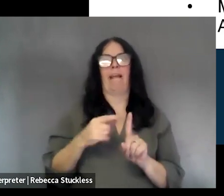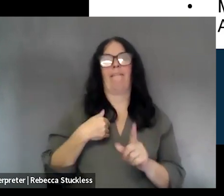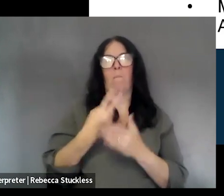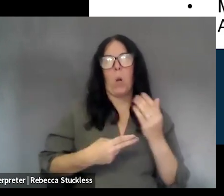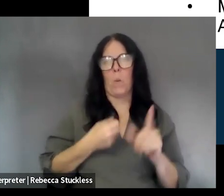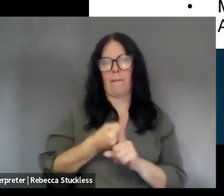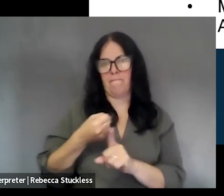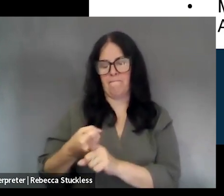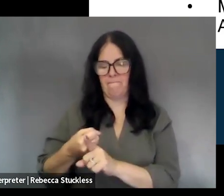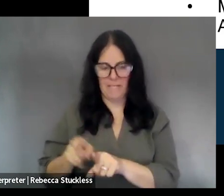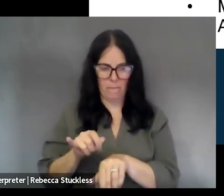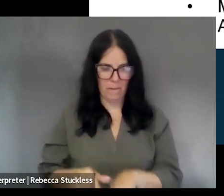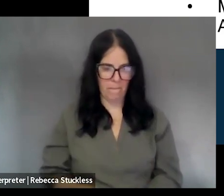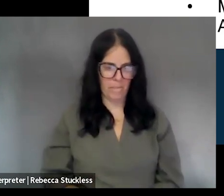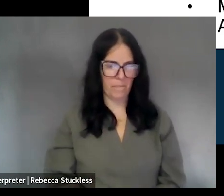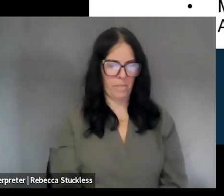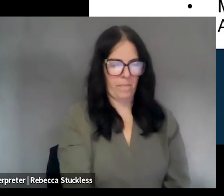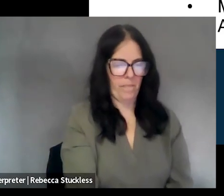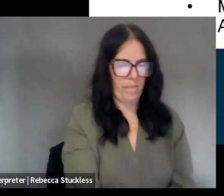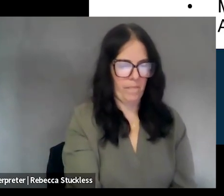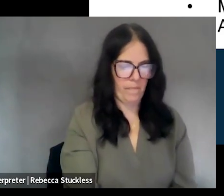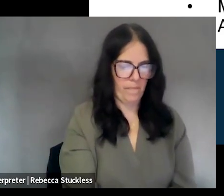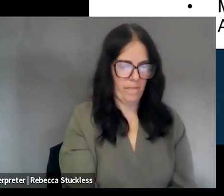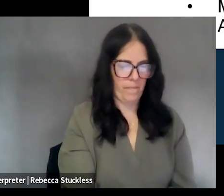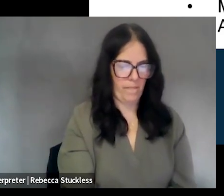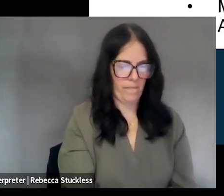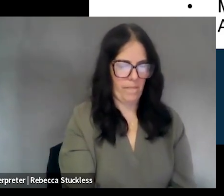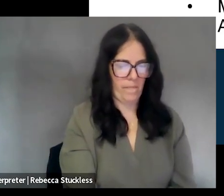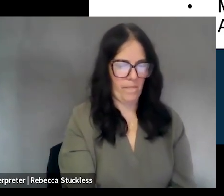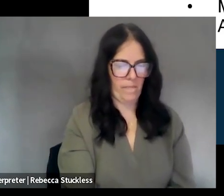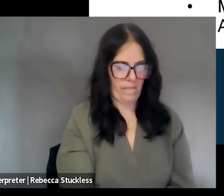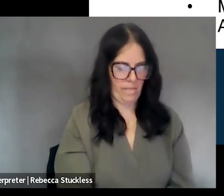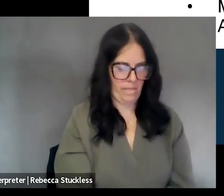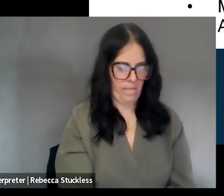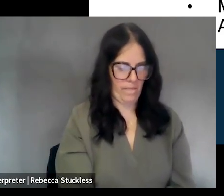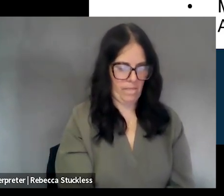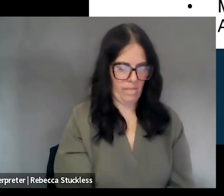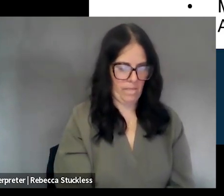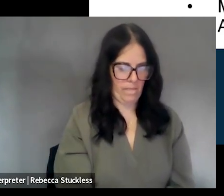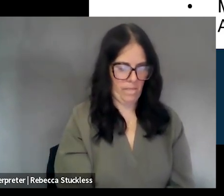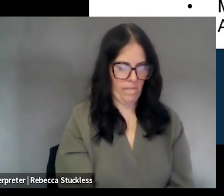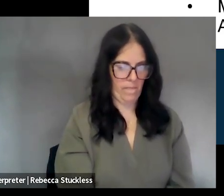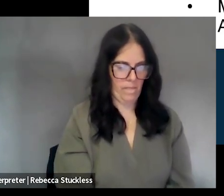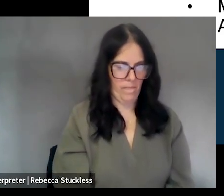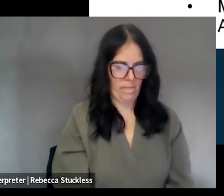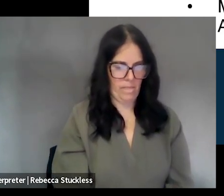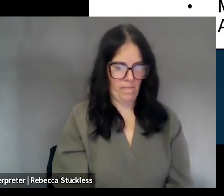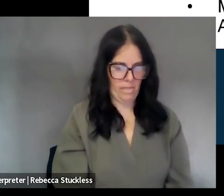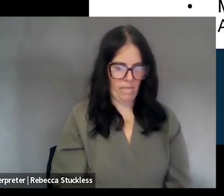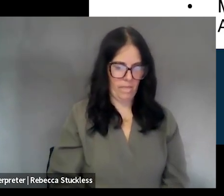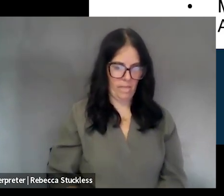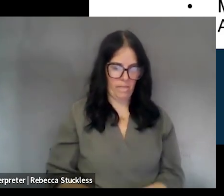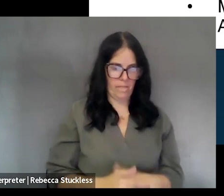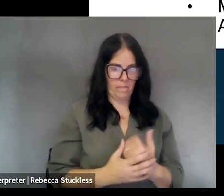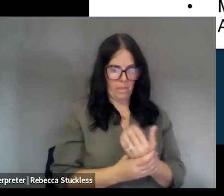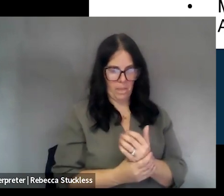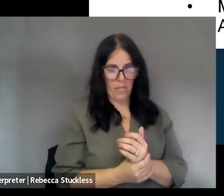So, at a very young age, there was some evidence, right, of chronic